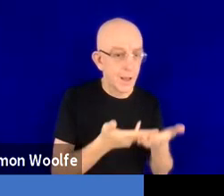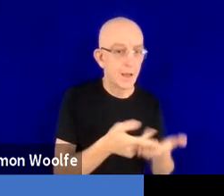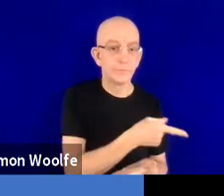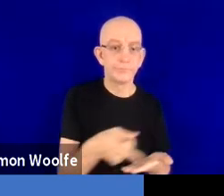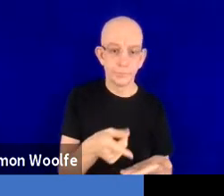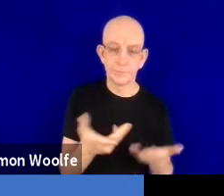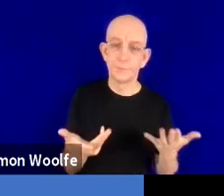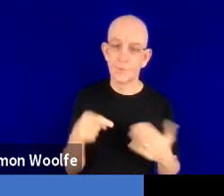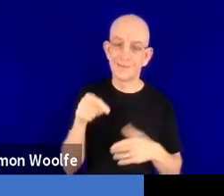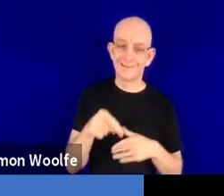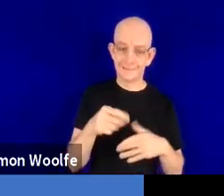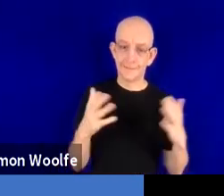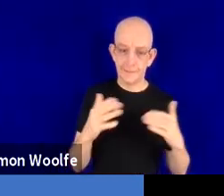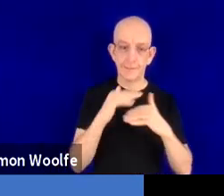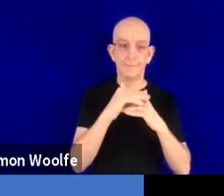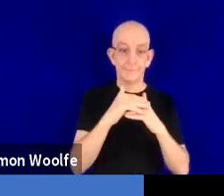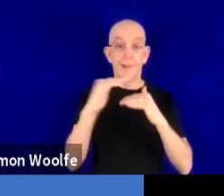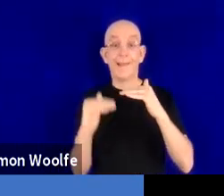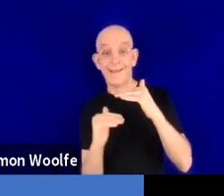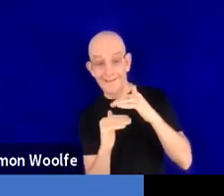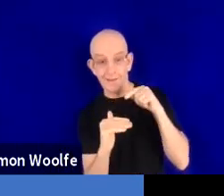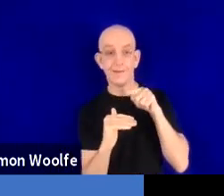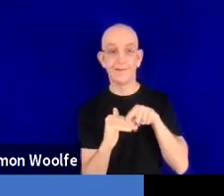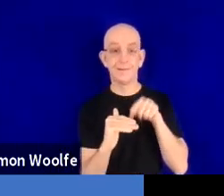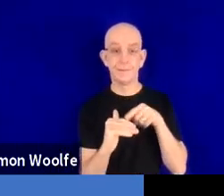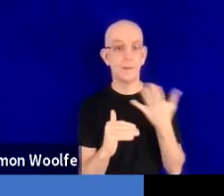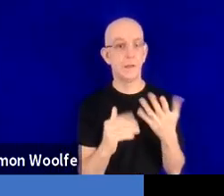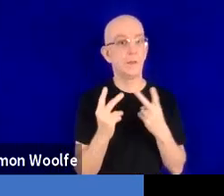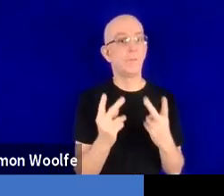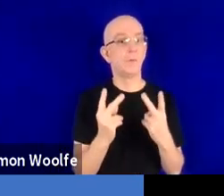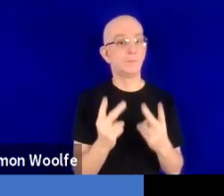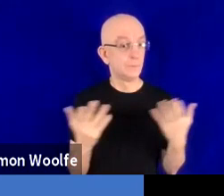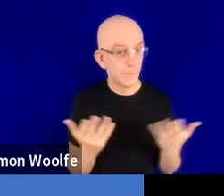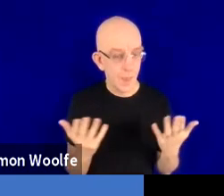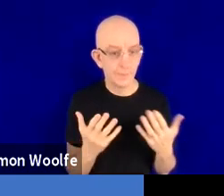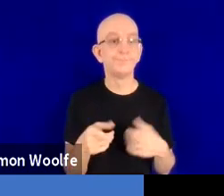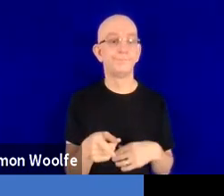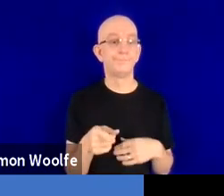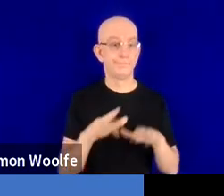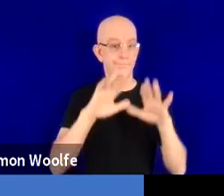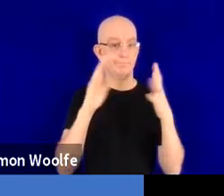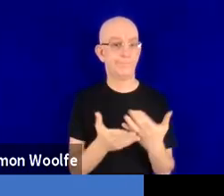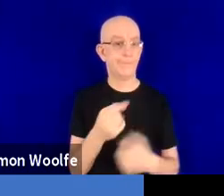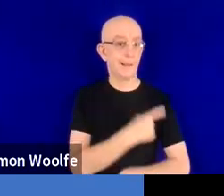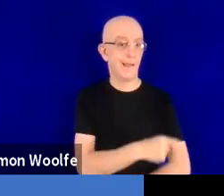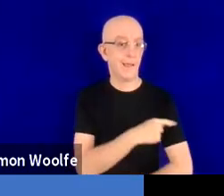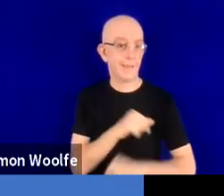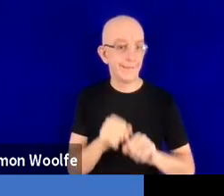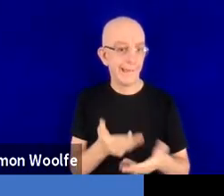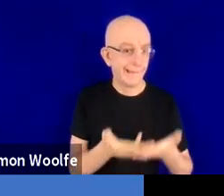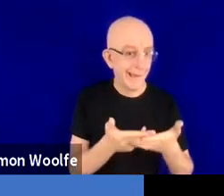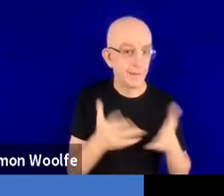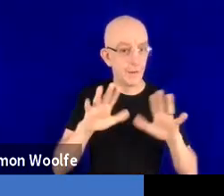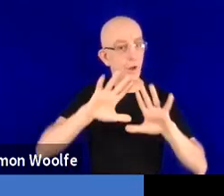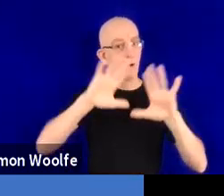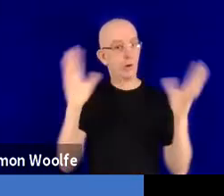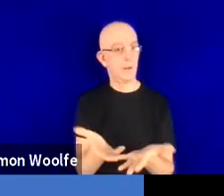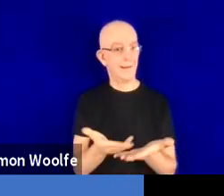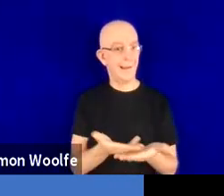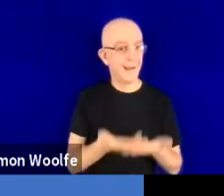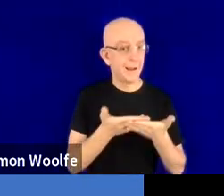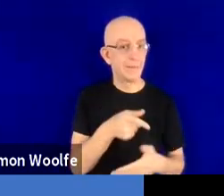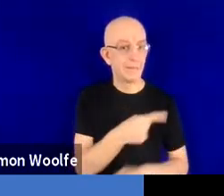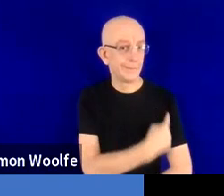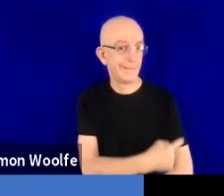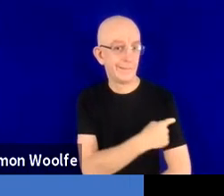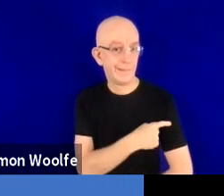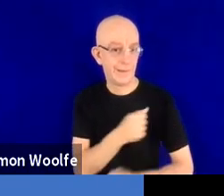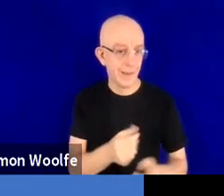which, as we know, is a particular relevant to persons with disabilities, given that many face additional health needs and associated costs